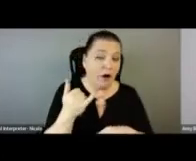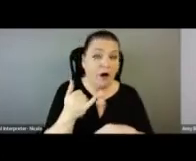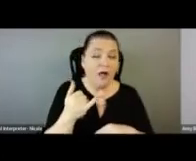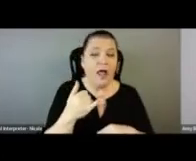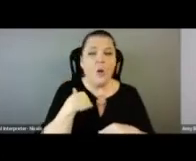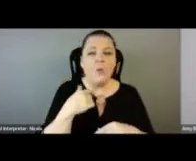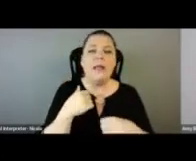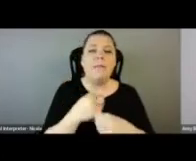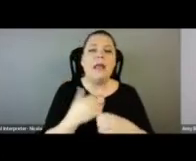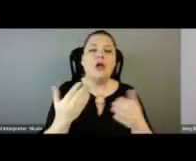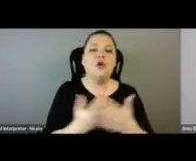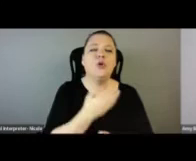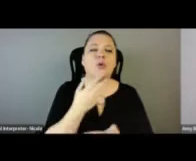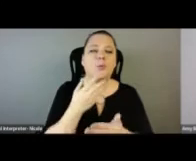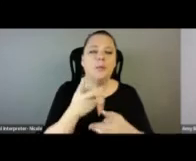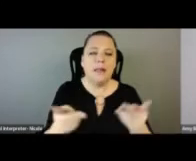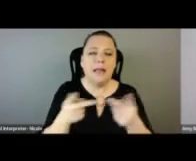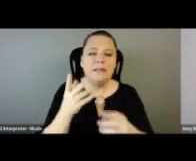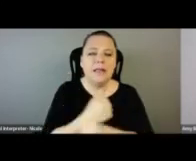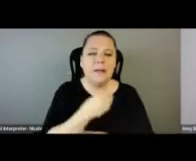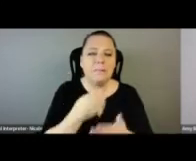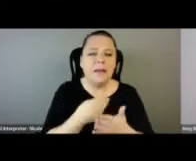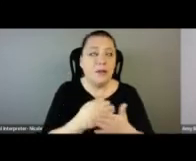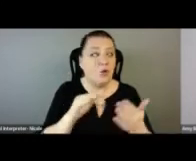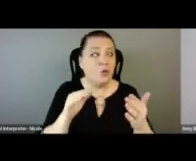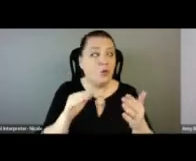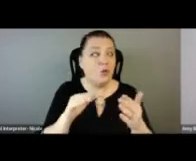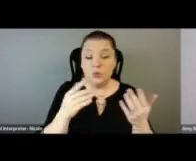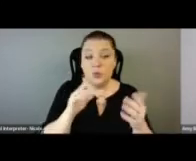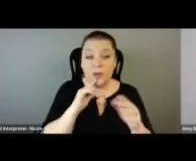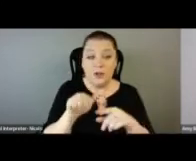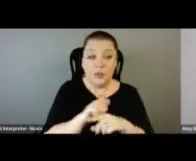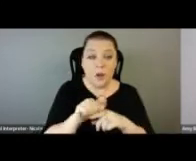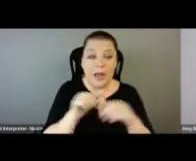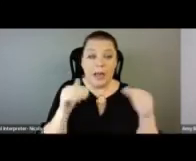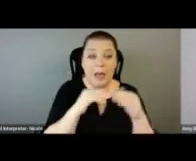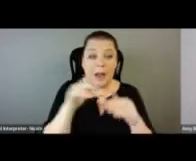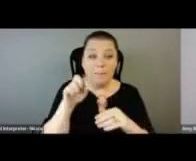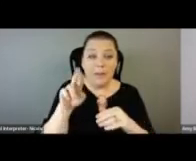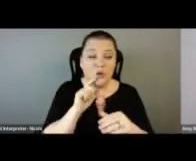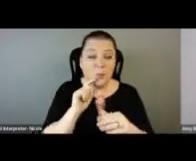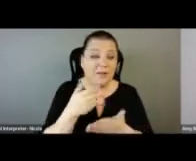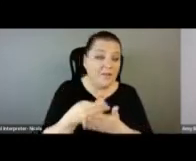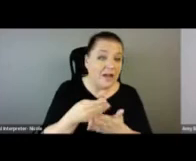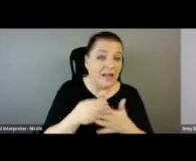to train peers on how to become housing navigators to address the need. So we recognize that housing system is extremely